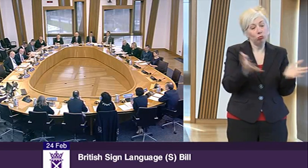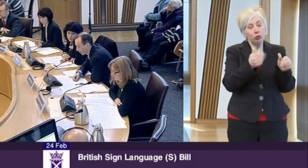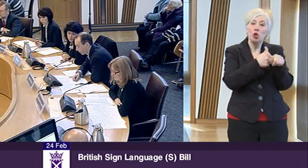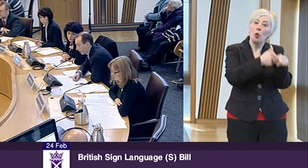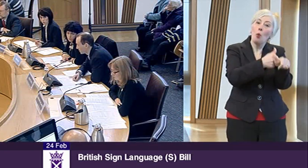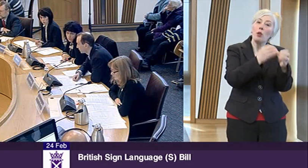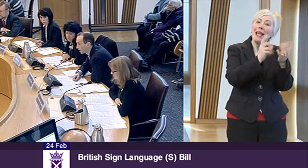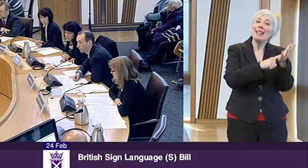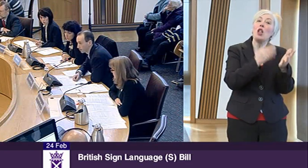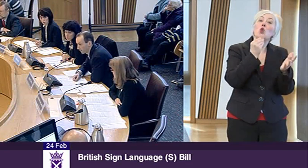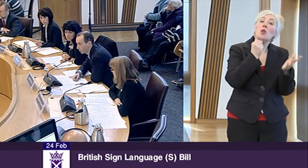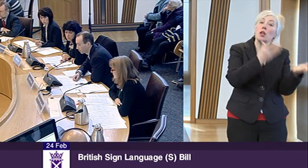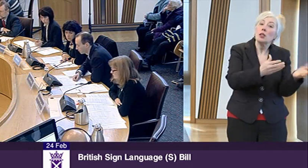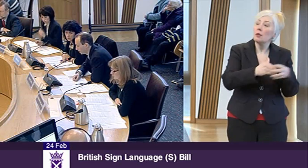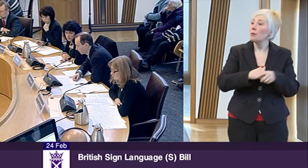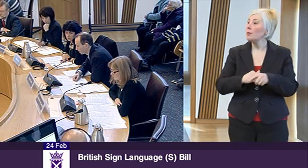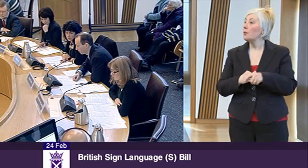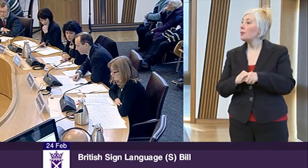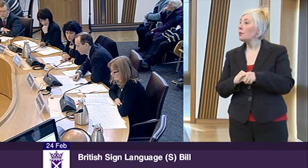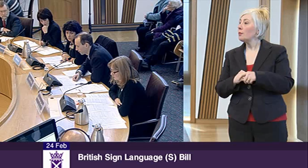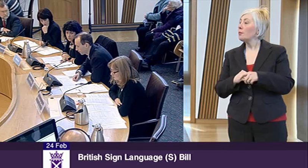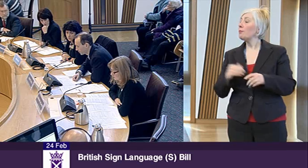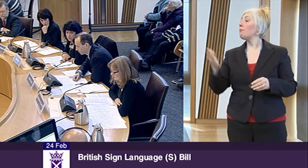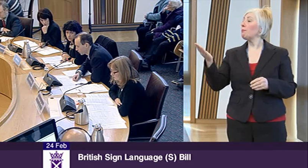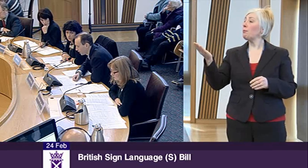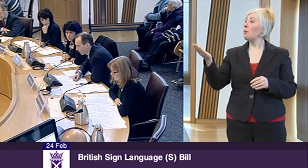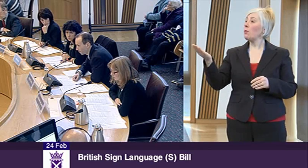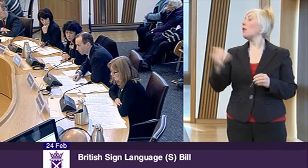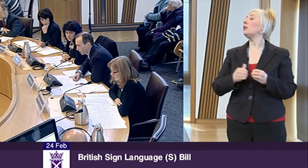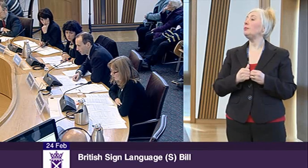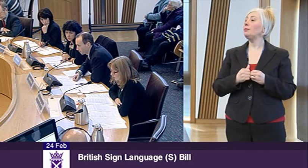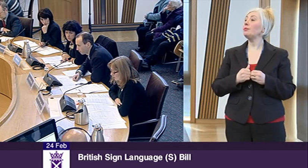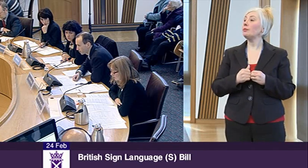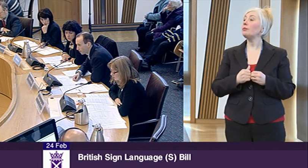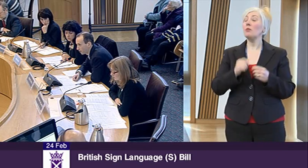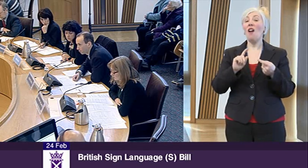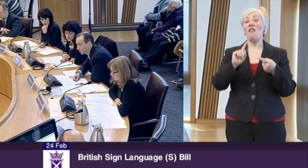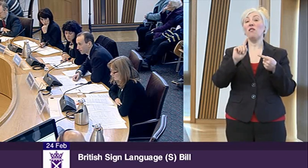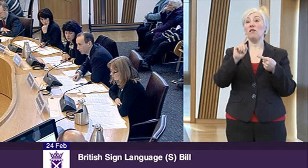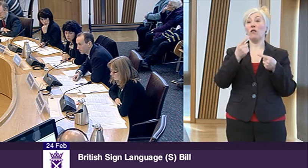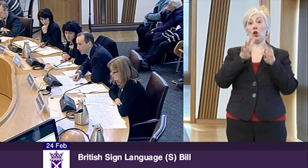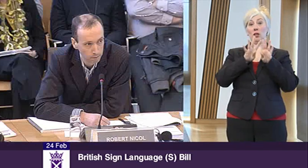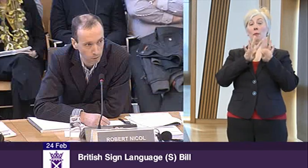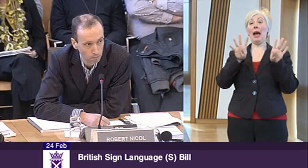Robert Nicol: I will start and other people can come in as they wish. The first panel